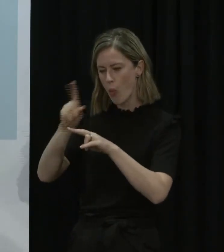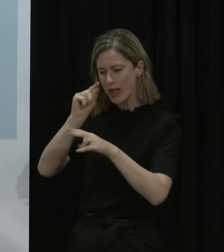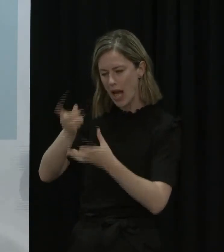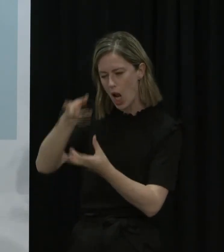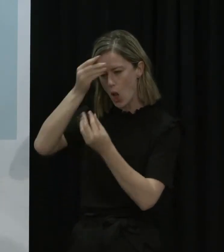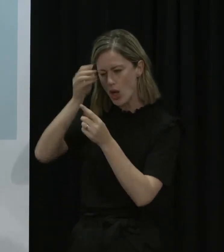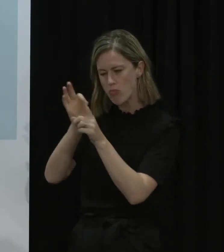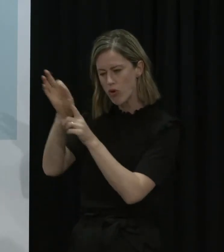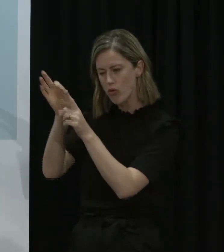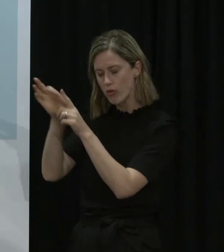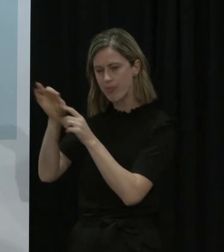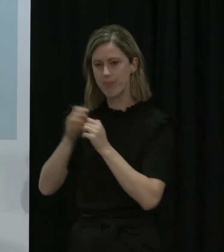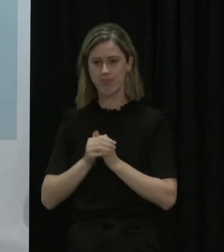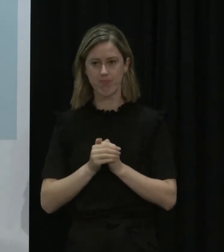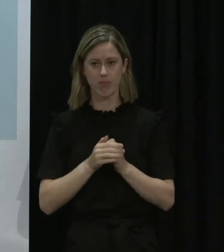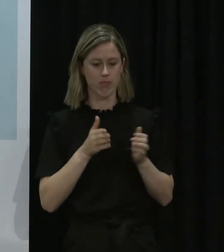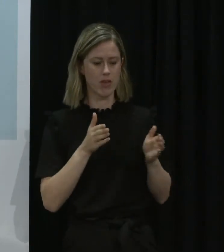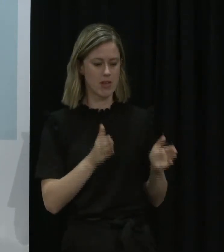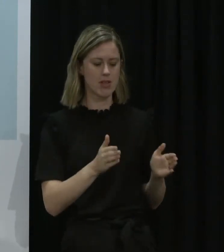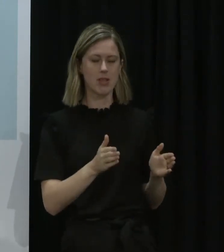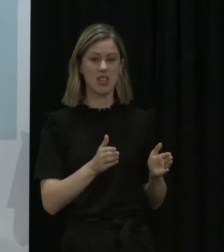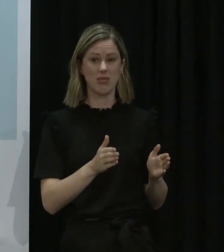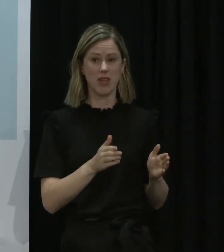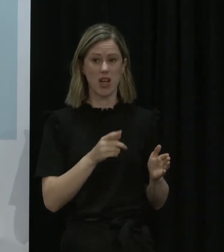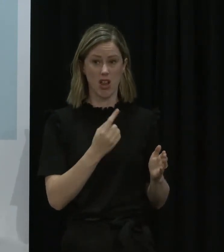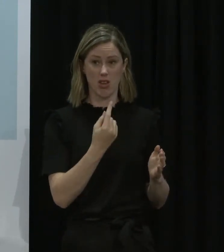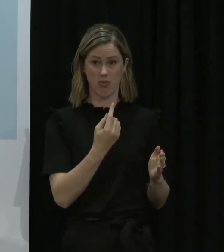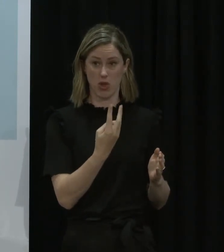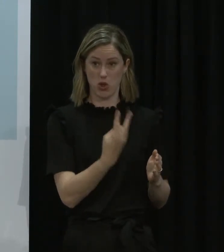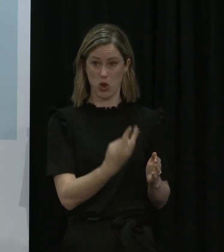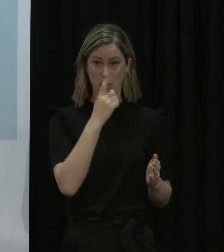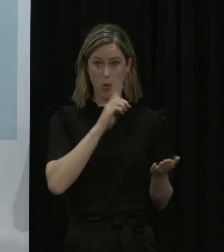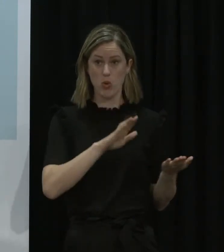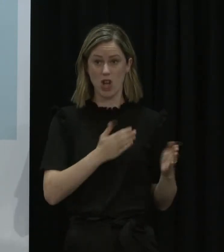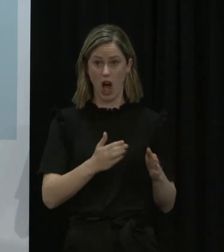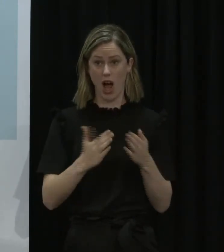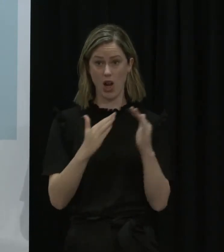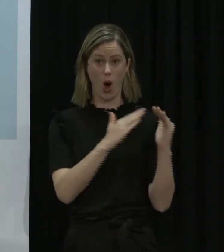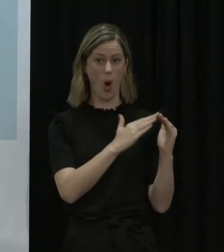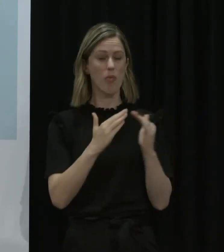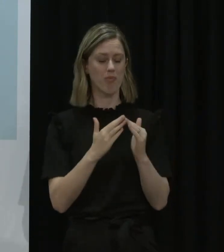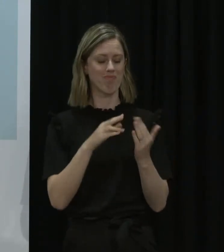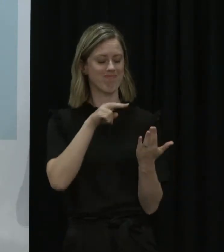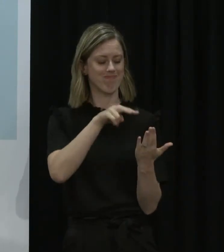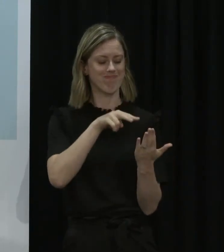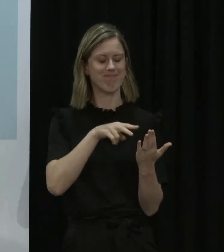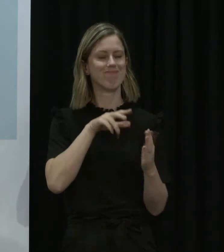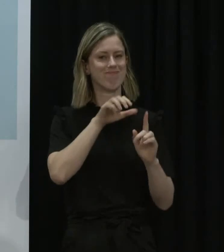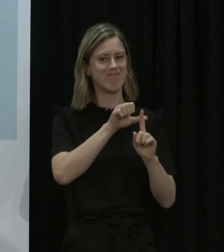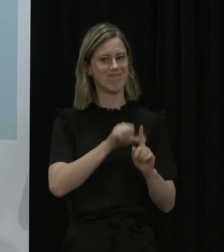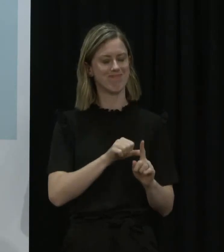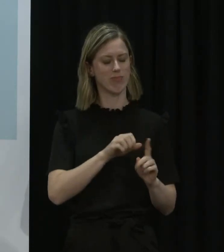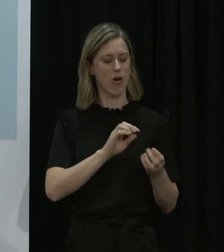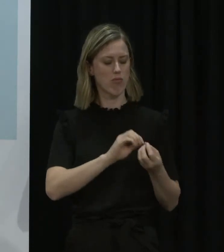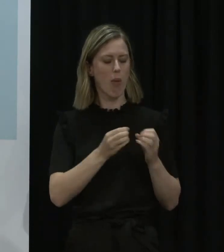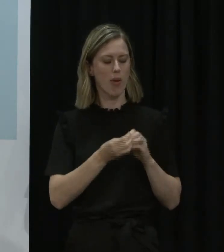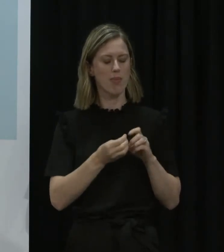hospital there is a review to see what can be learnt, what improvements can be made. In this case it was identified